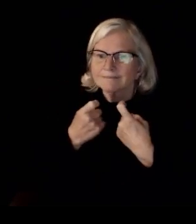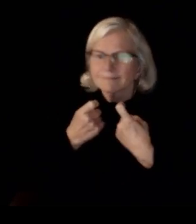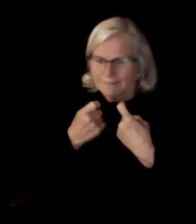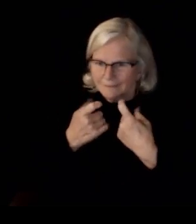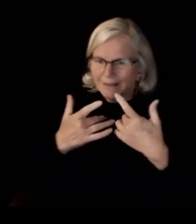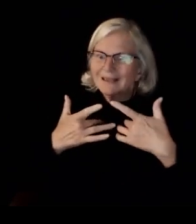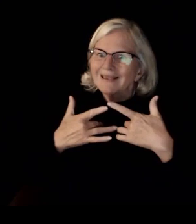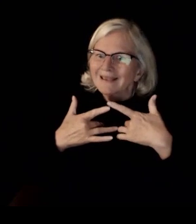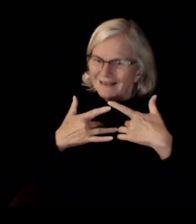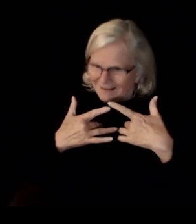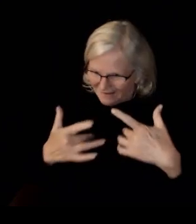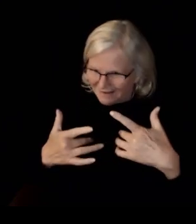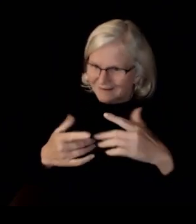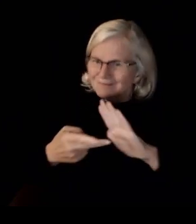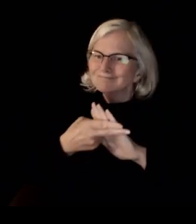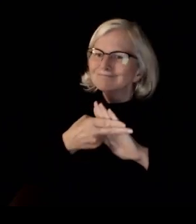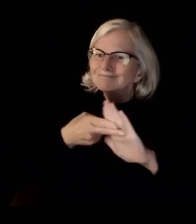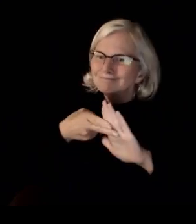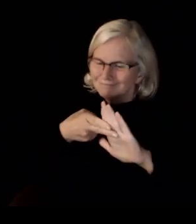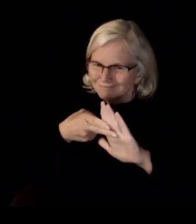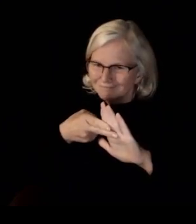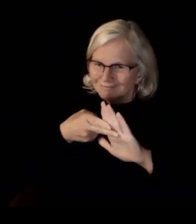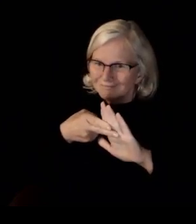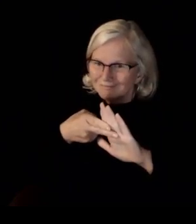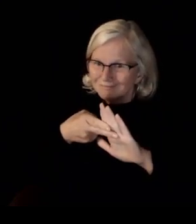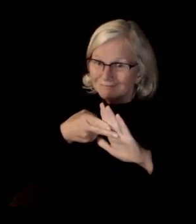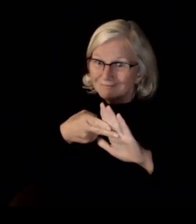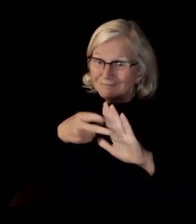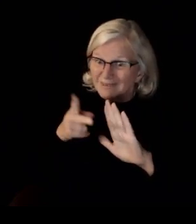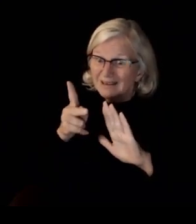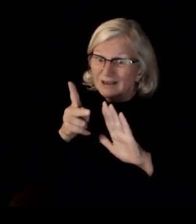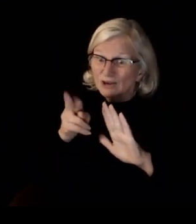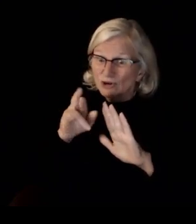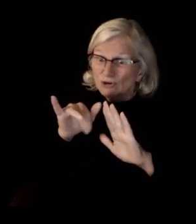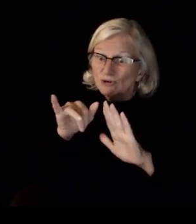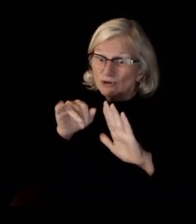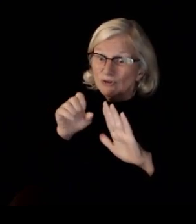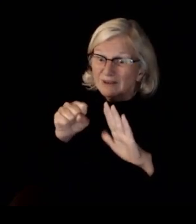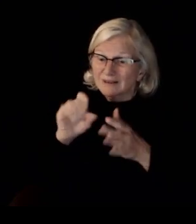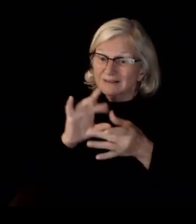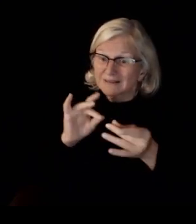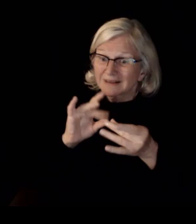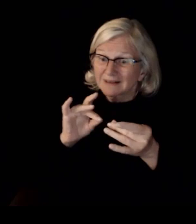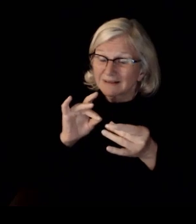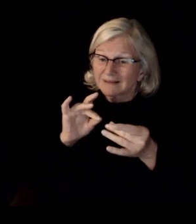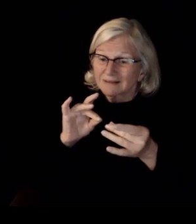but as Kris was relating these cases that turned out to be EVALI were first thought